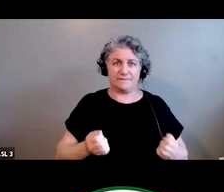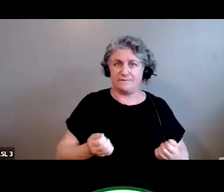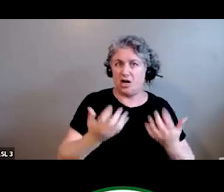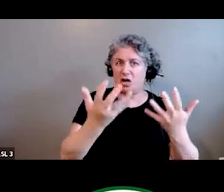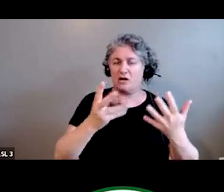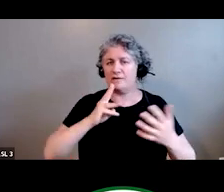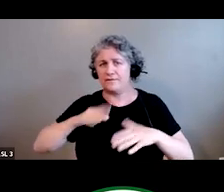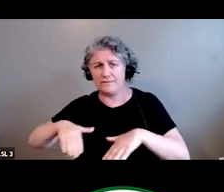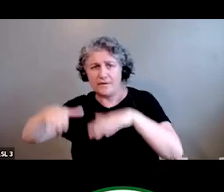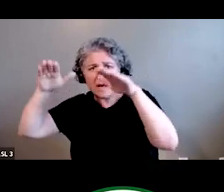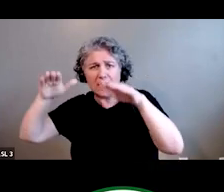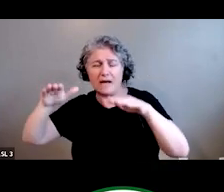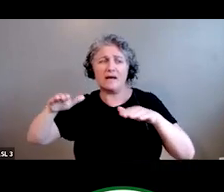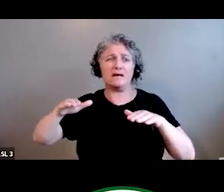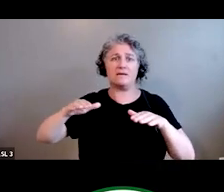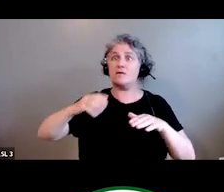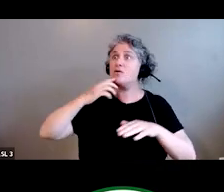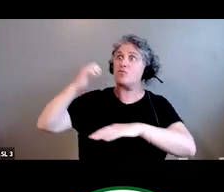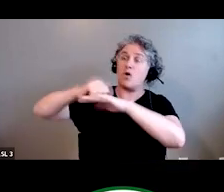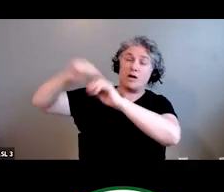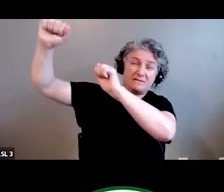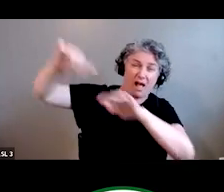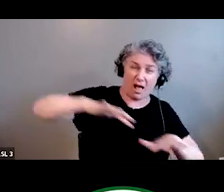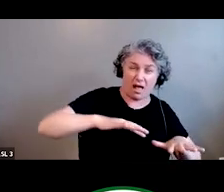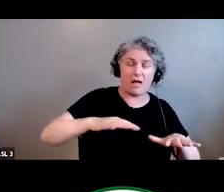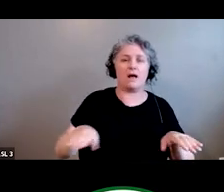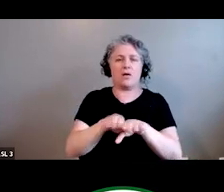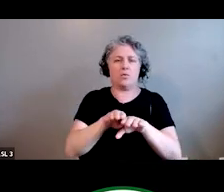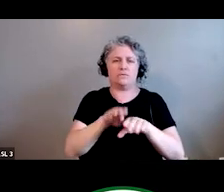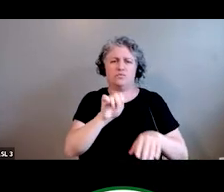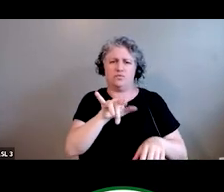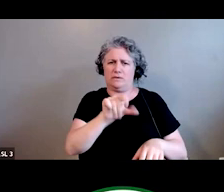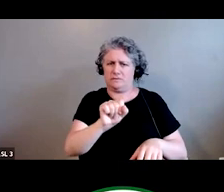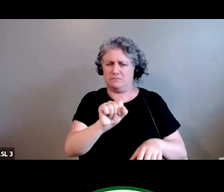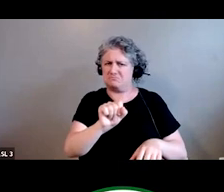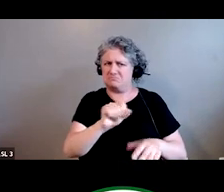the impacts on rock and the drying and wedding cycle of the ground.